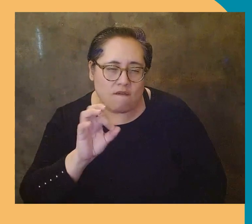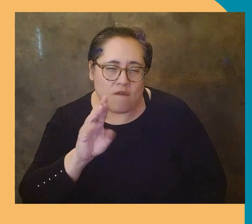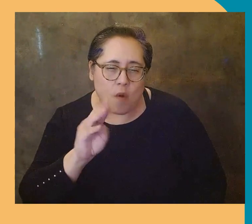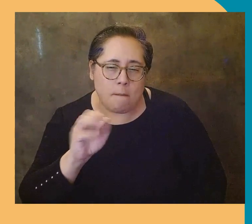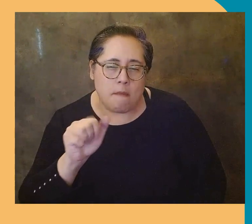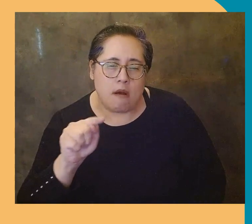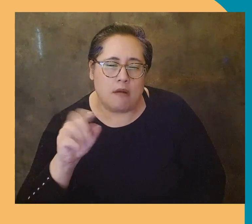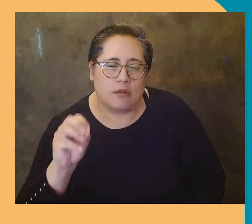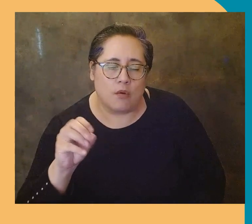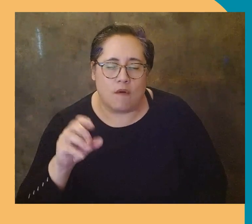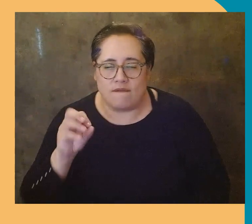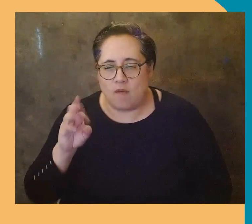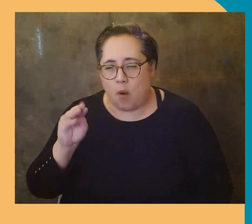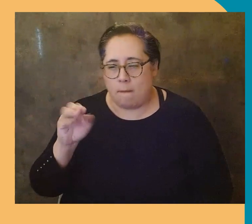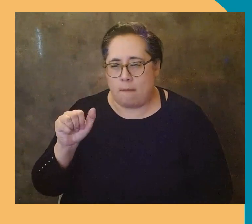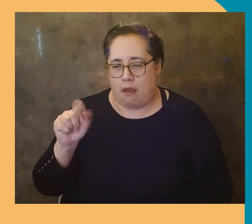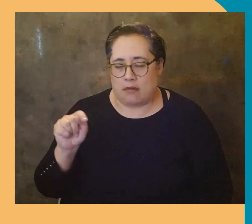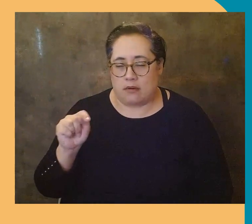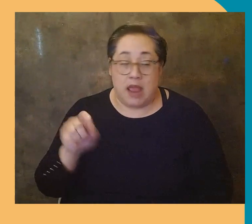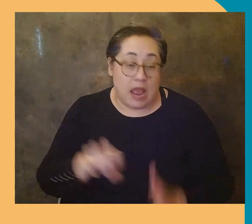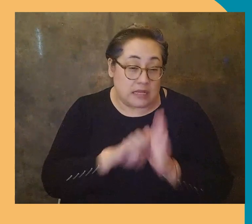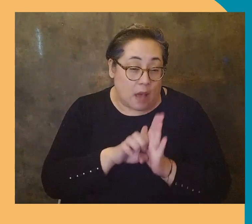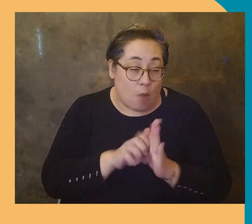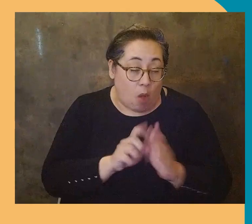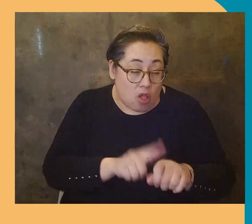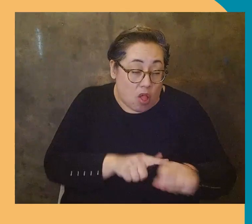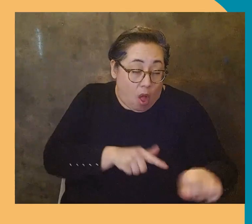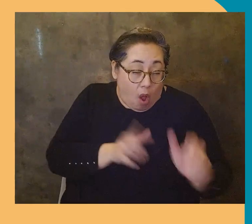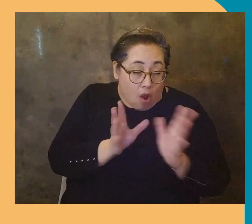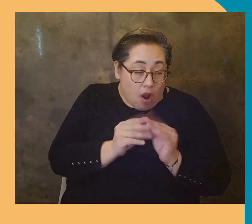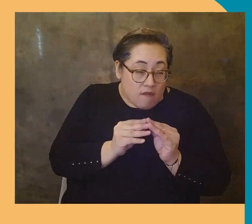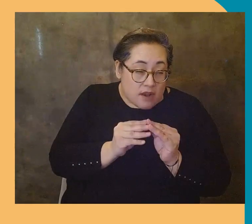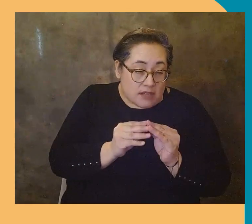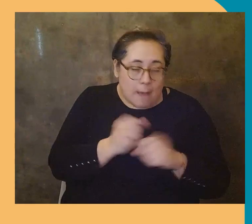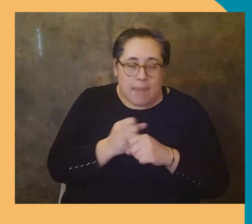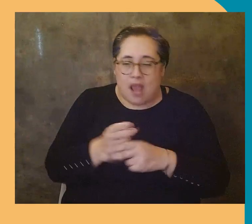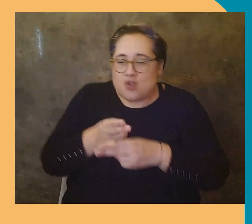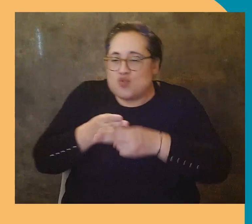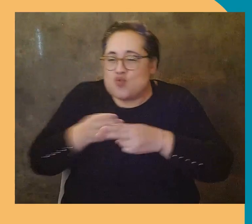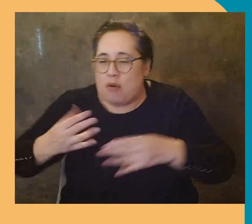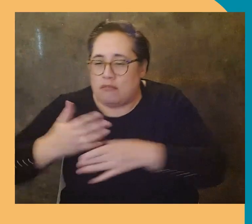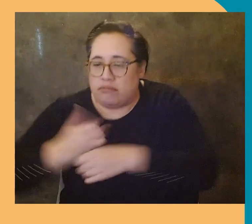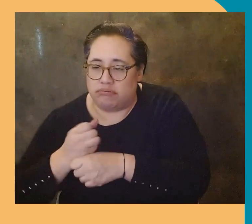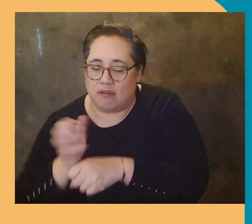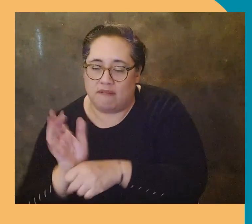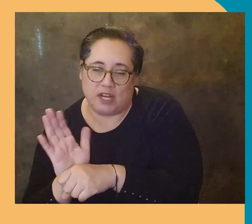Change the format. If it was a long conference talk, make it into a short video.